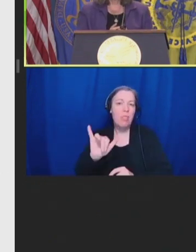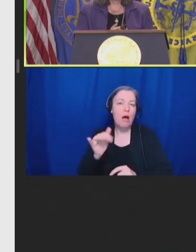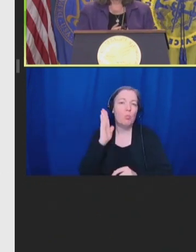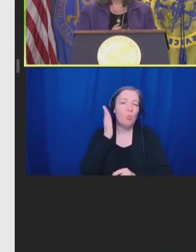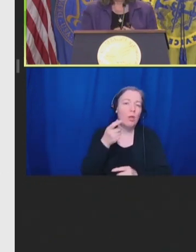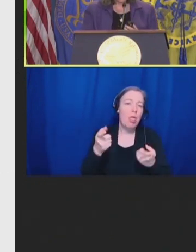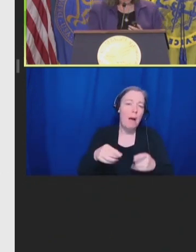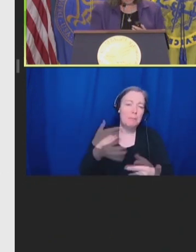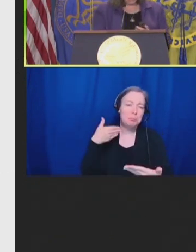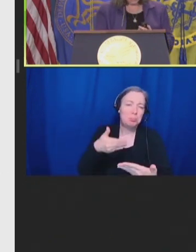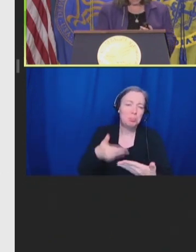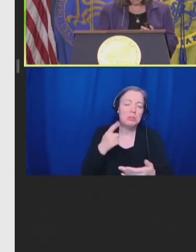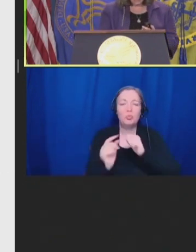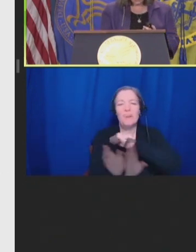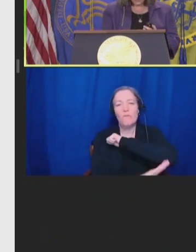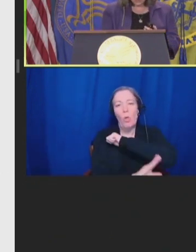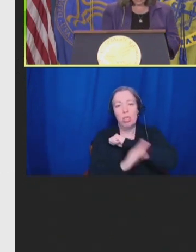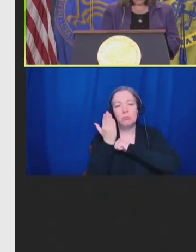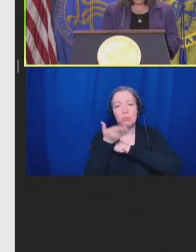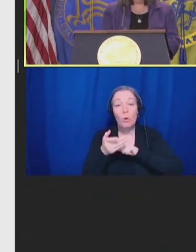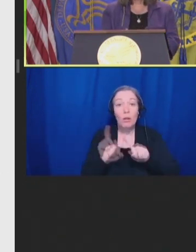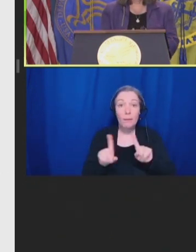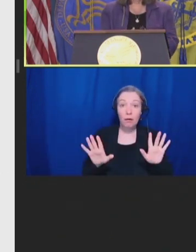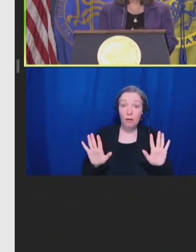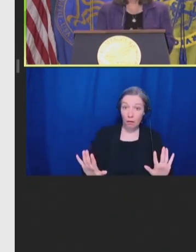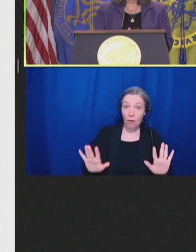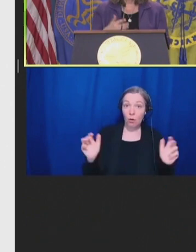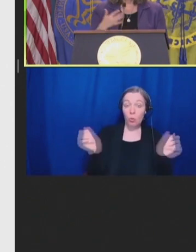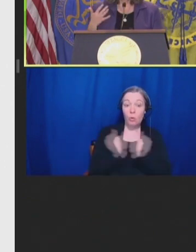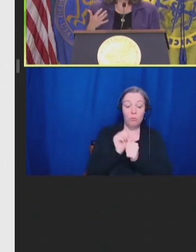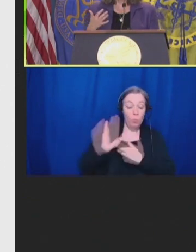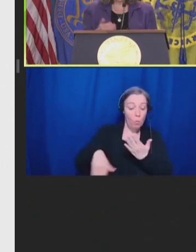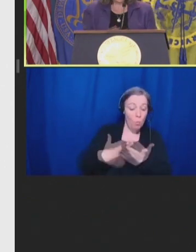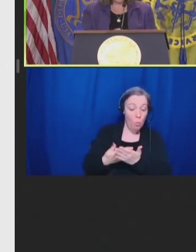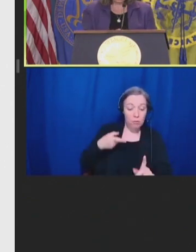the fall. And then with all of this, of course, vaccine confidence is key.